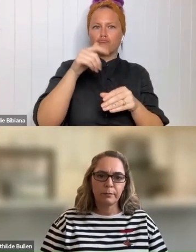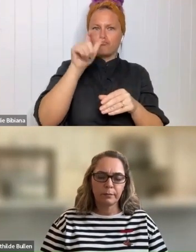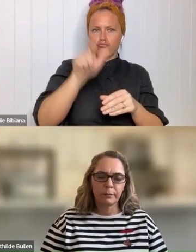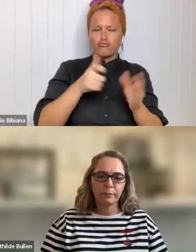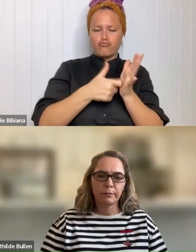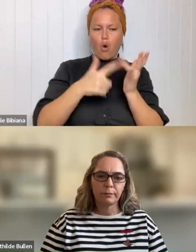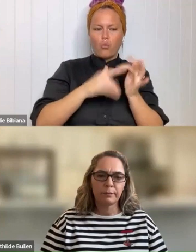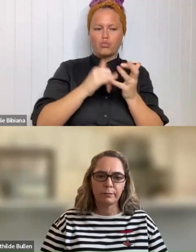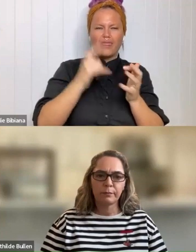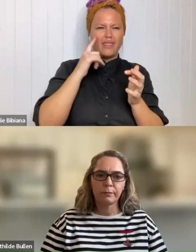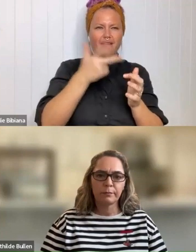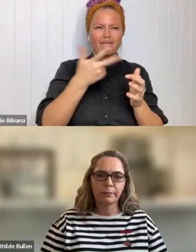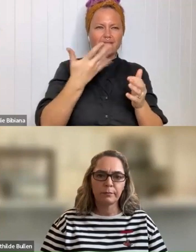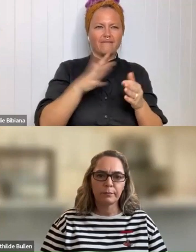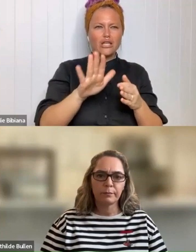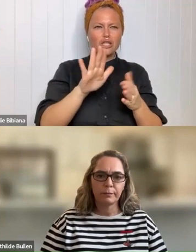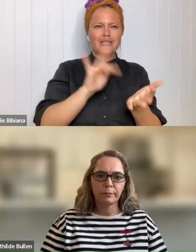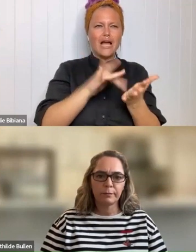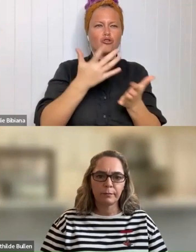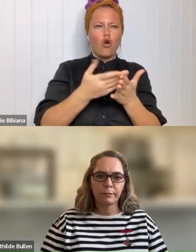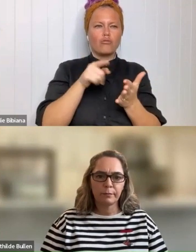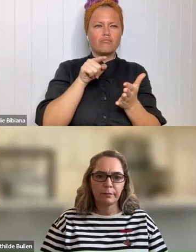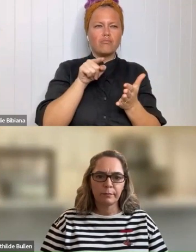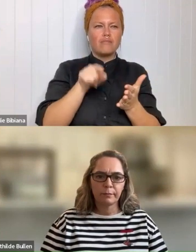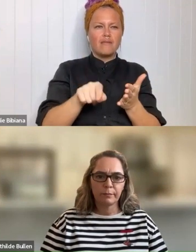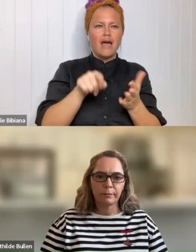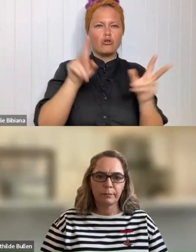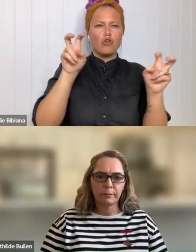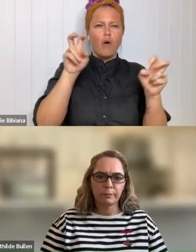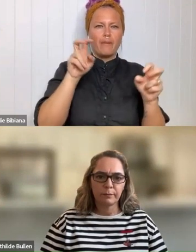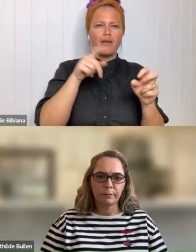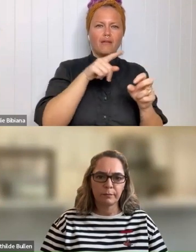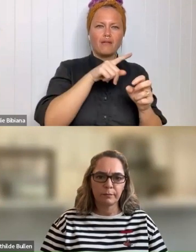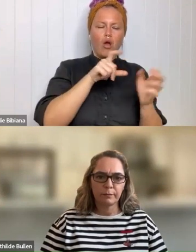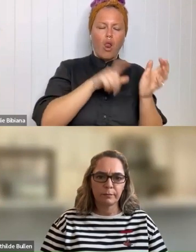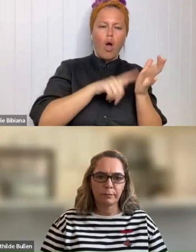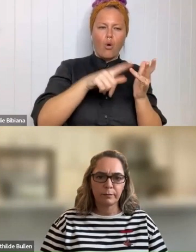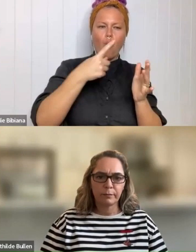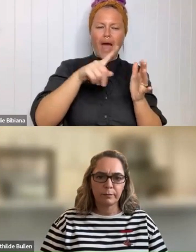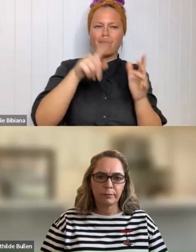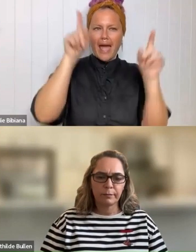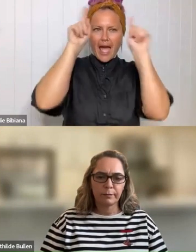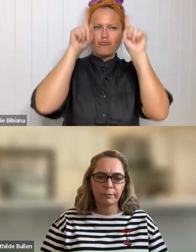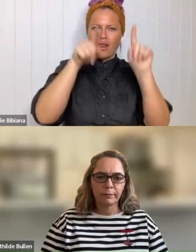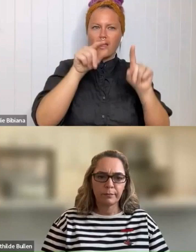with both of both Caroline and Chlo, I might go to you Clo to